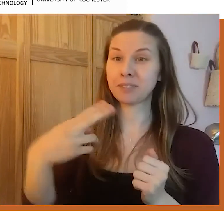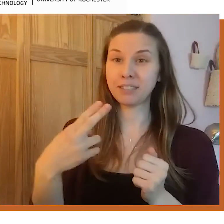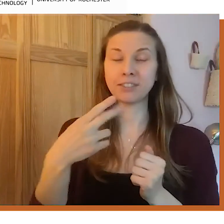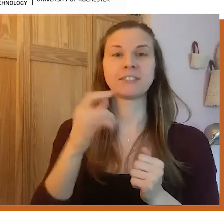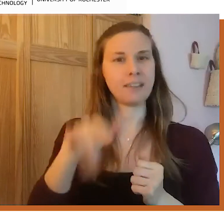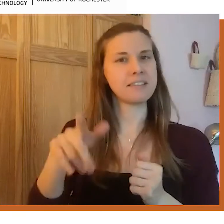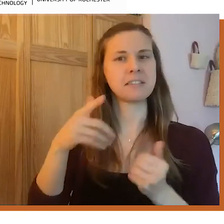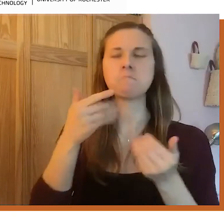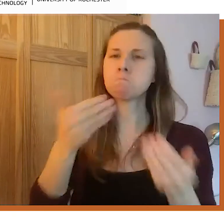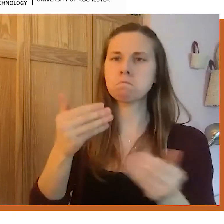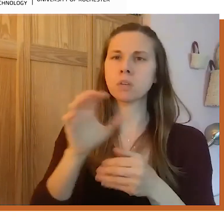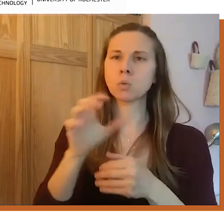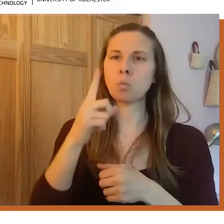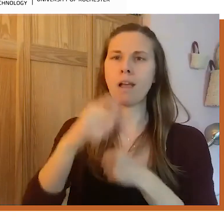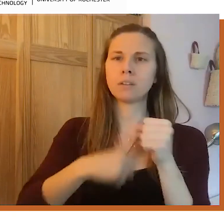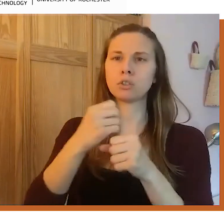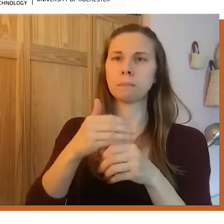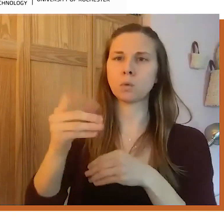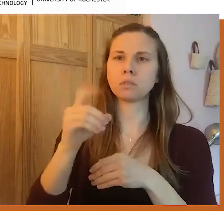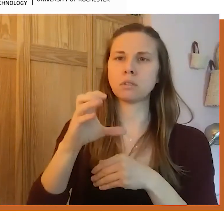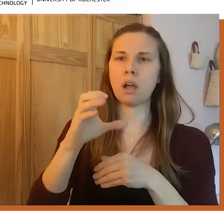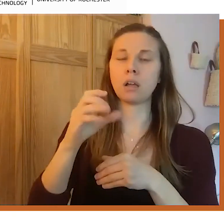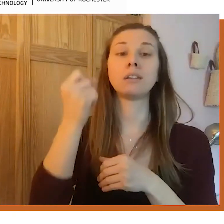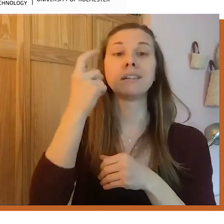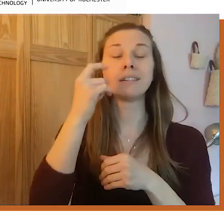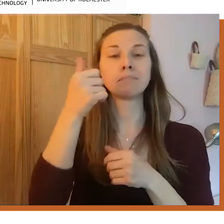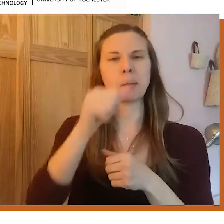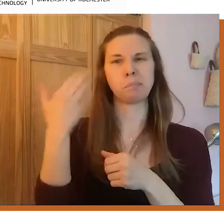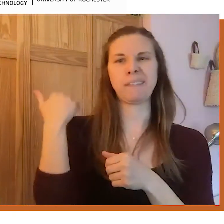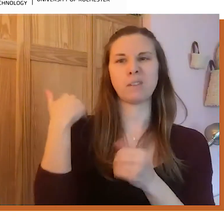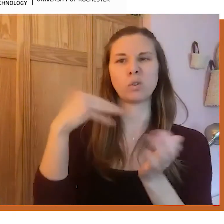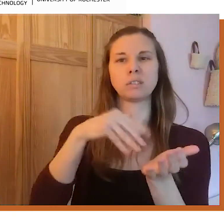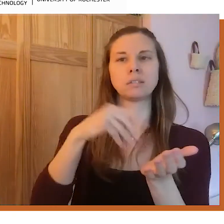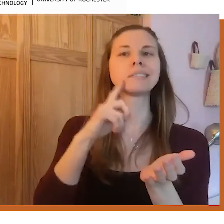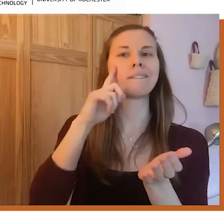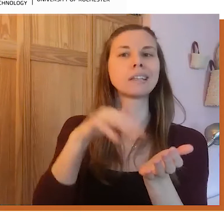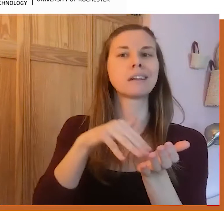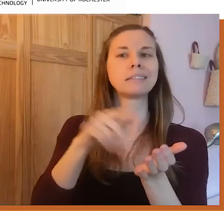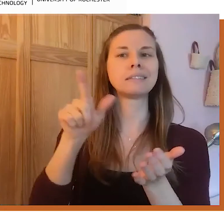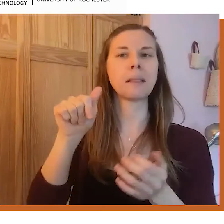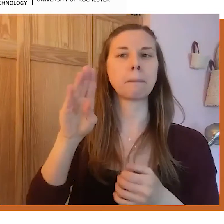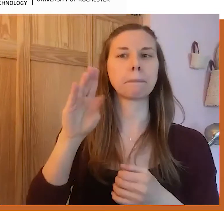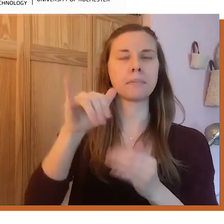so I talked with Dr. Peter Hauser again, and he suggested a one-year postdoc. Now, I had worked in the Deaf Studies Lab,